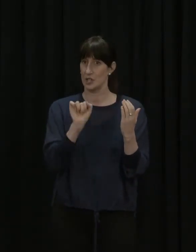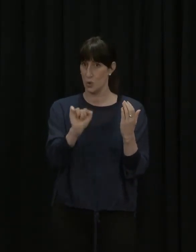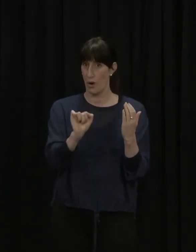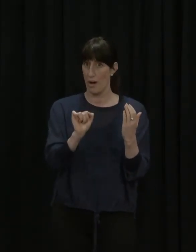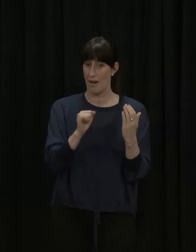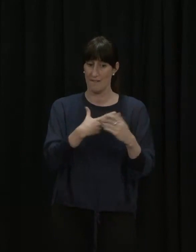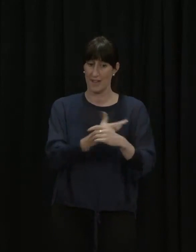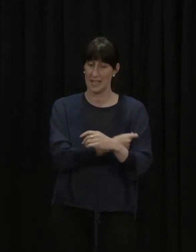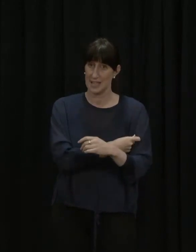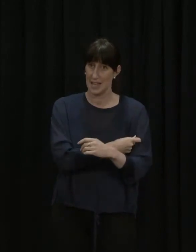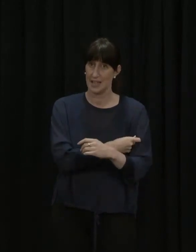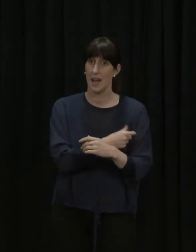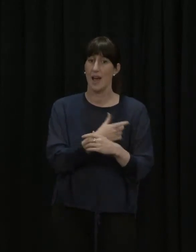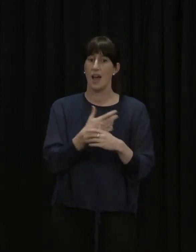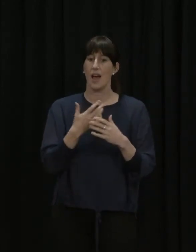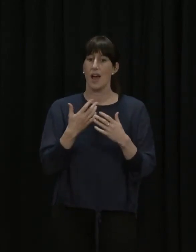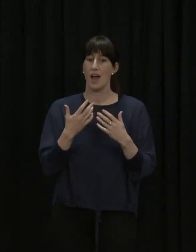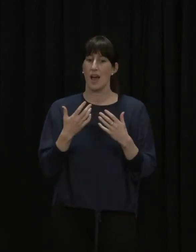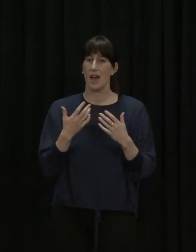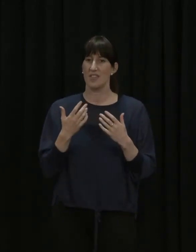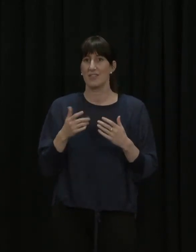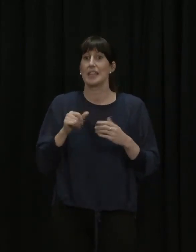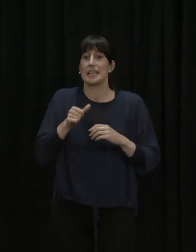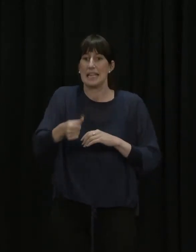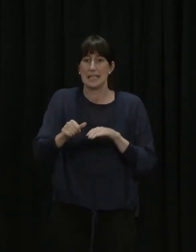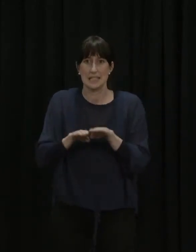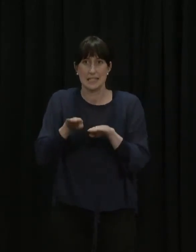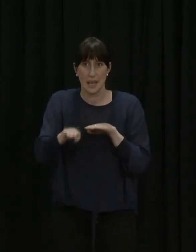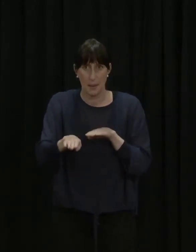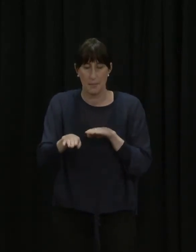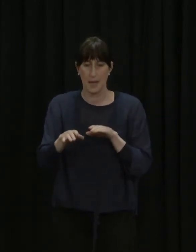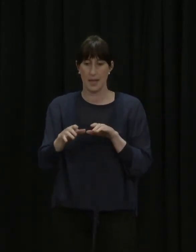It tells you when you had your